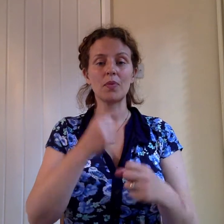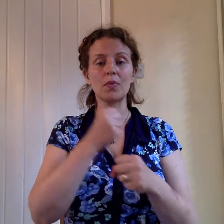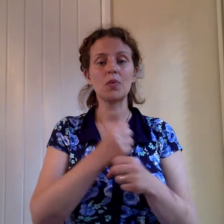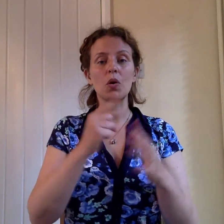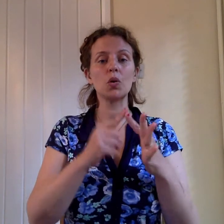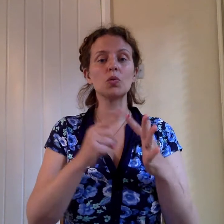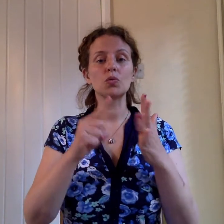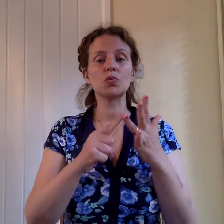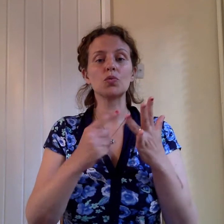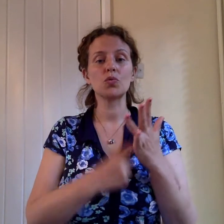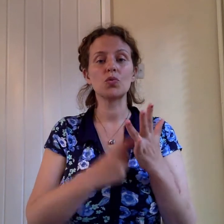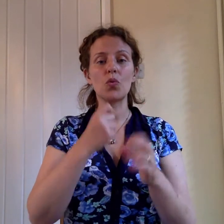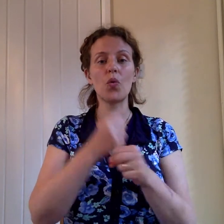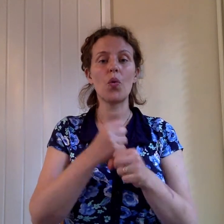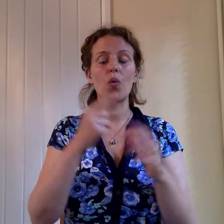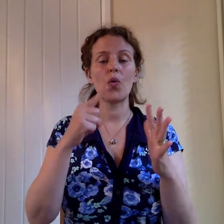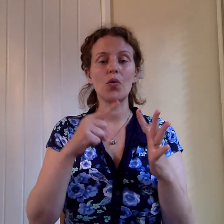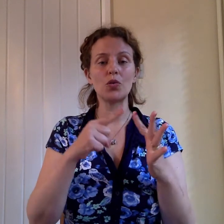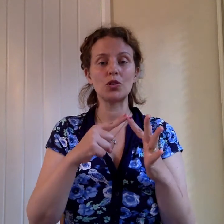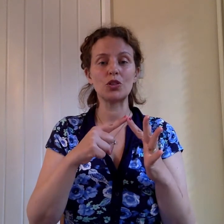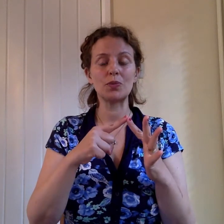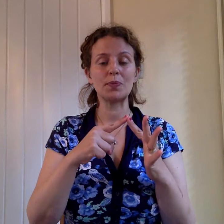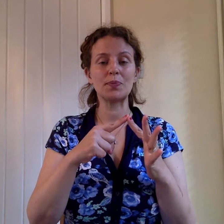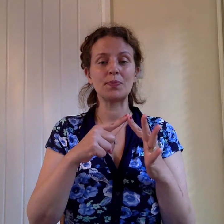GEORGE